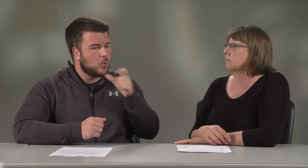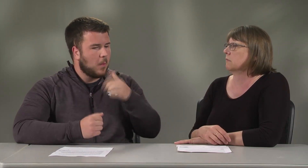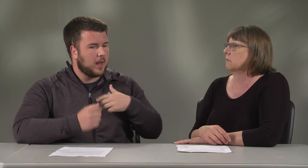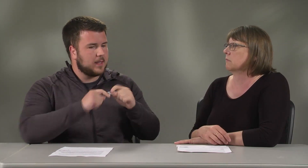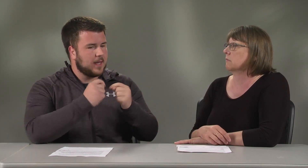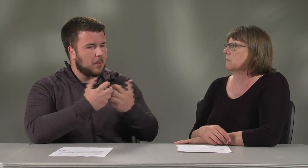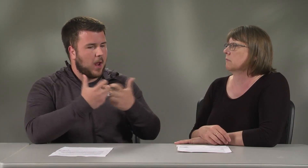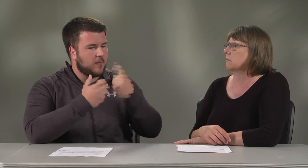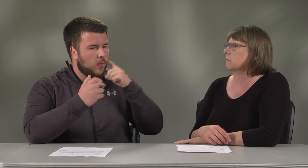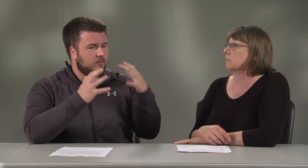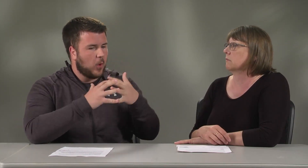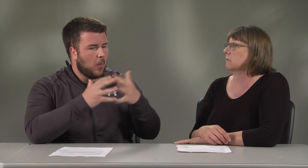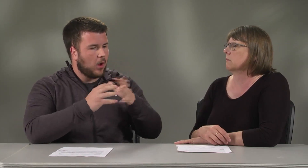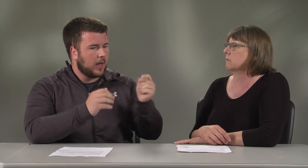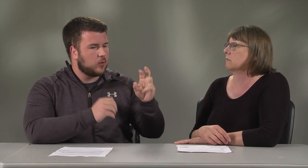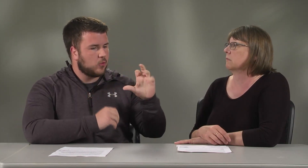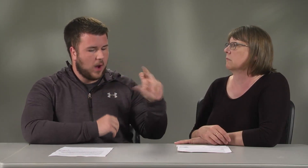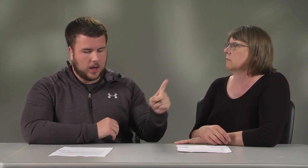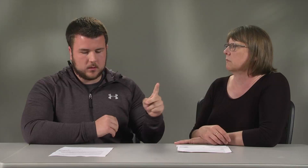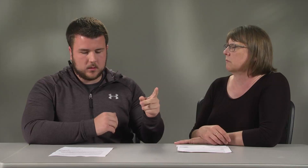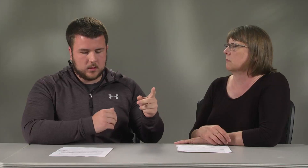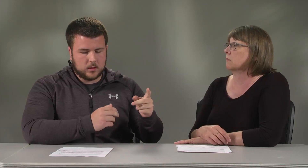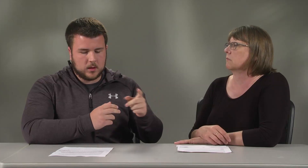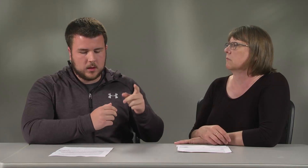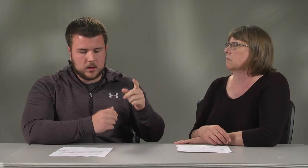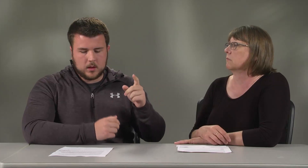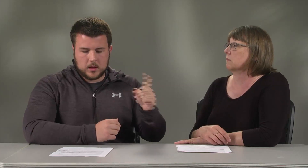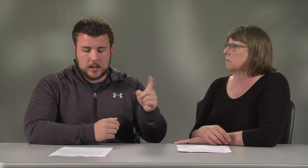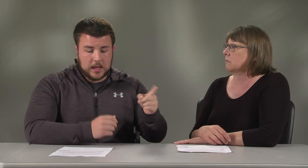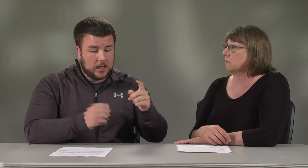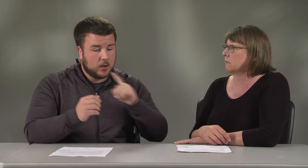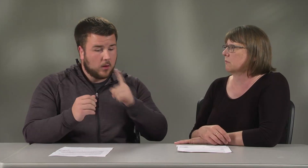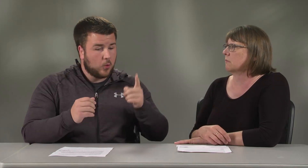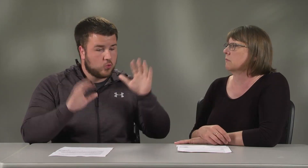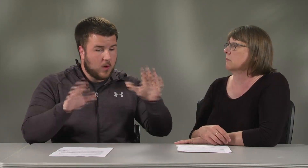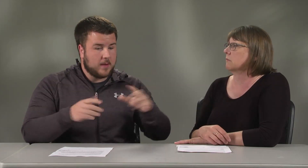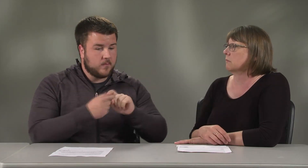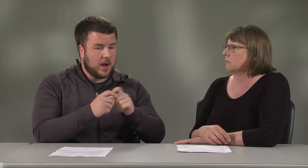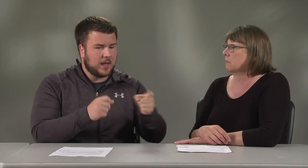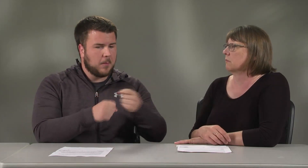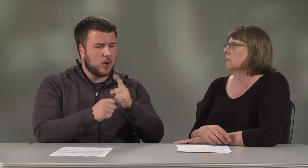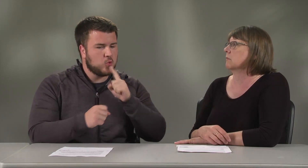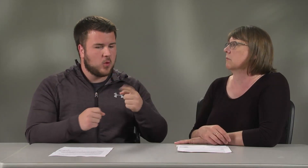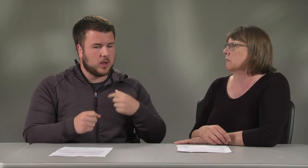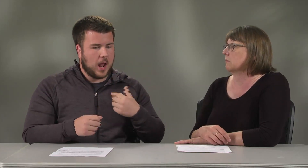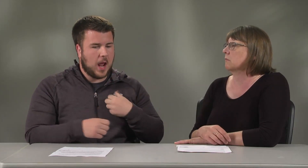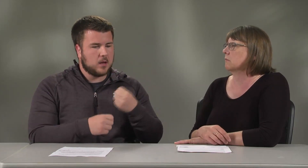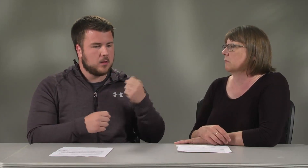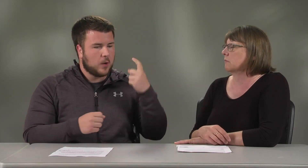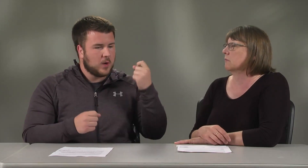and also, there was a guy that I would sit with who was on my football and track team, that I would sit with. He was a great friend